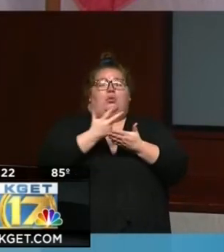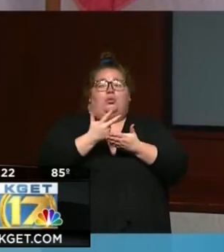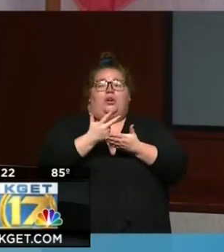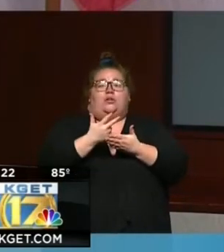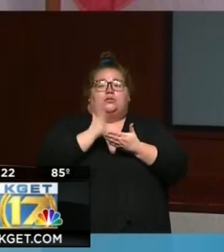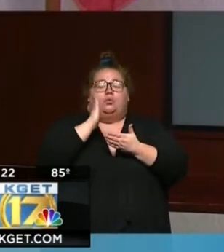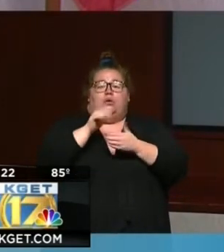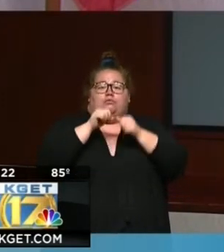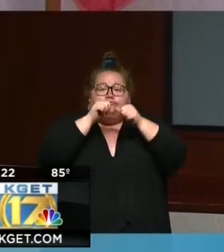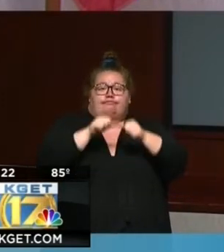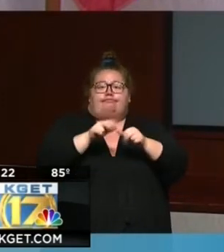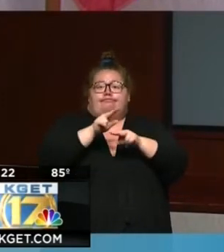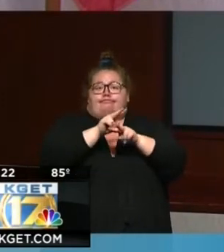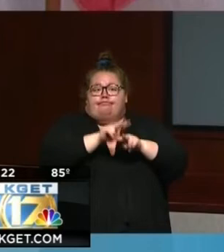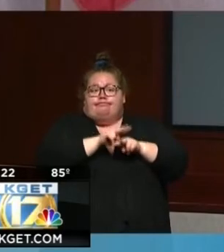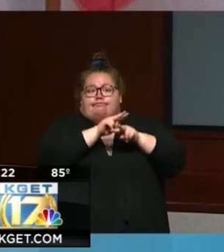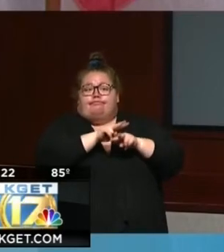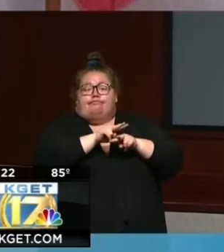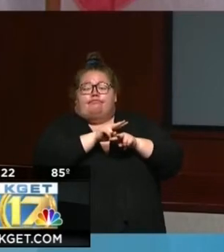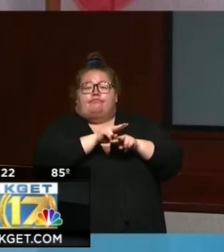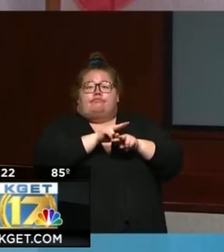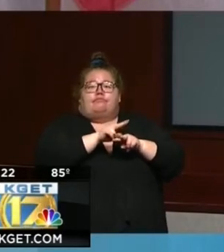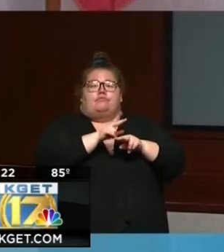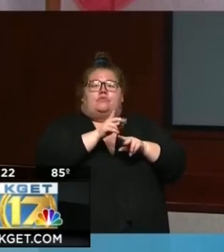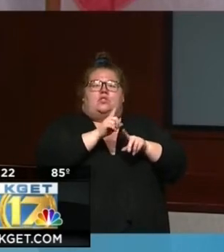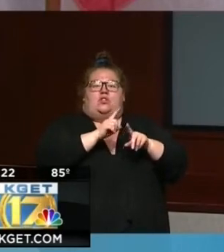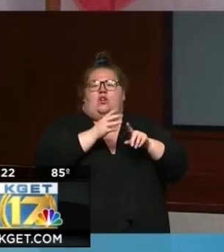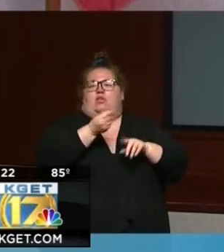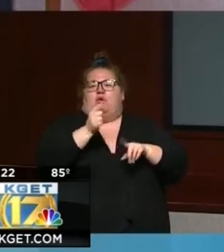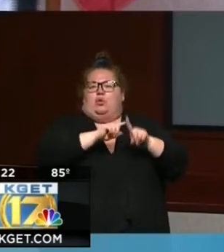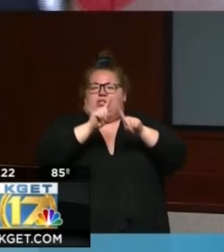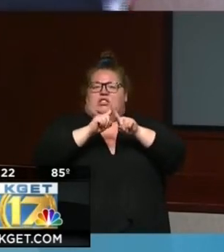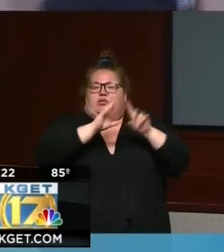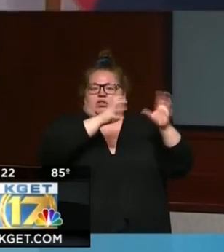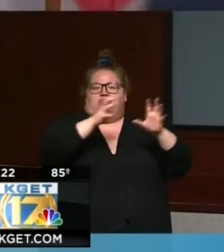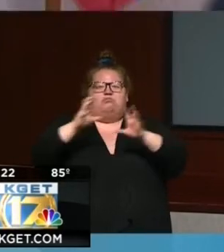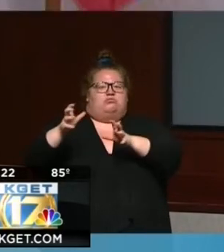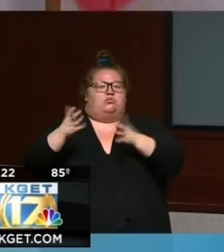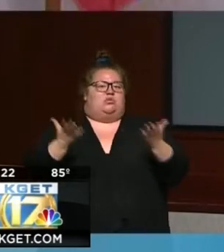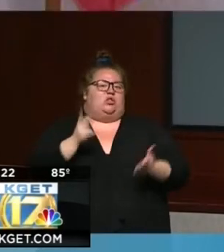AND THAT IS THE POSITION THAT WE FIND SUR SELVES IN AT LEAST FOR THE NEXT THREE WEEKS AS WE